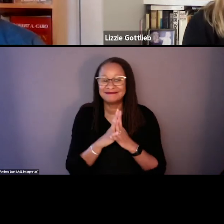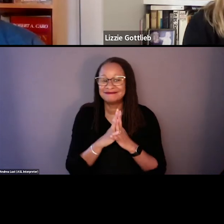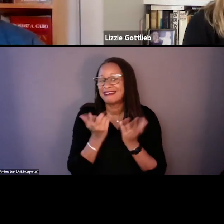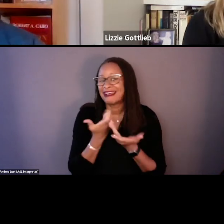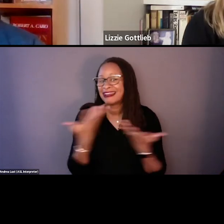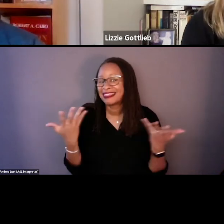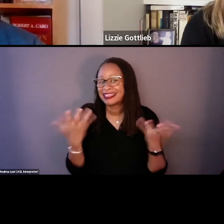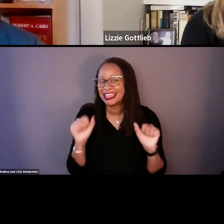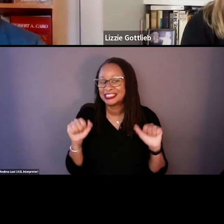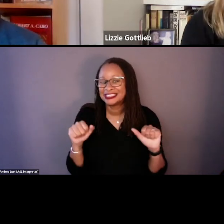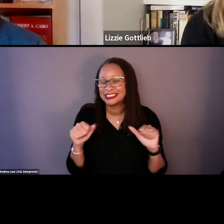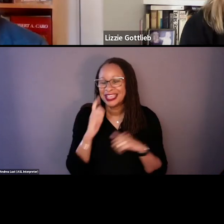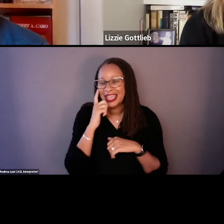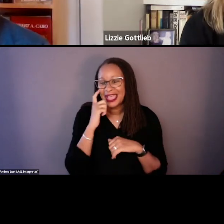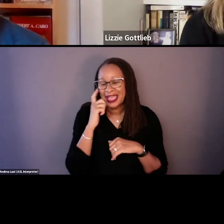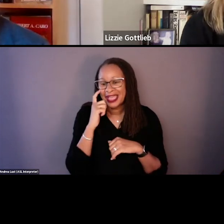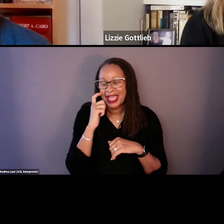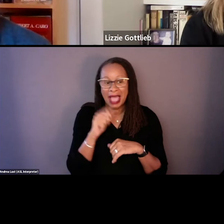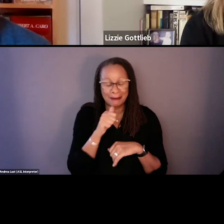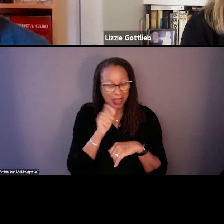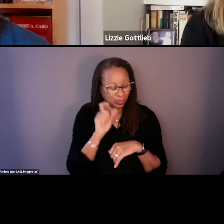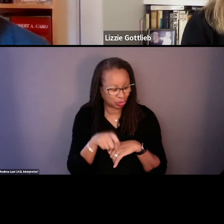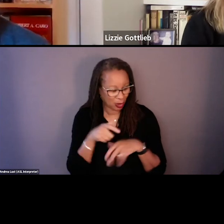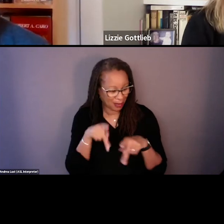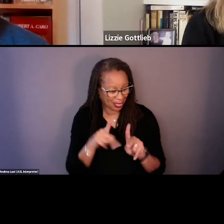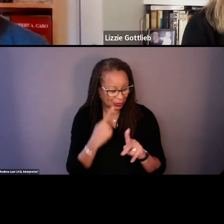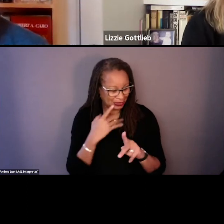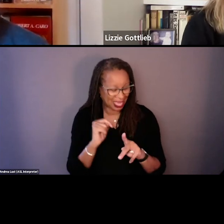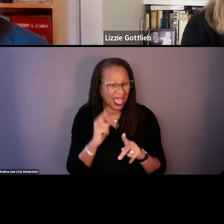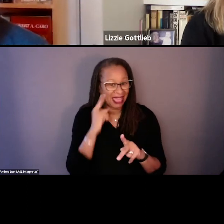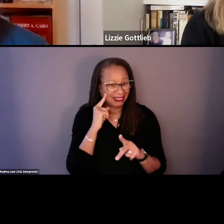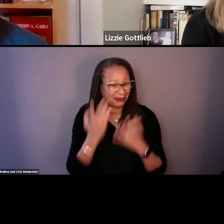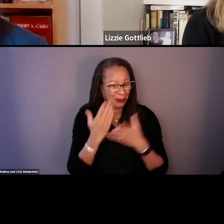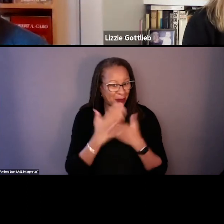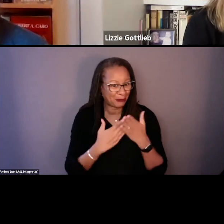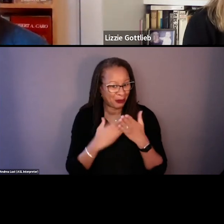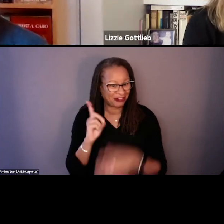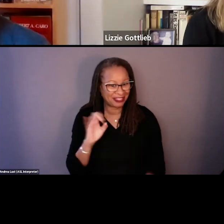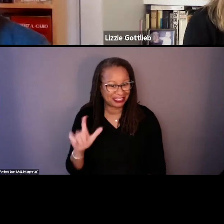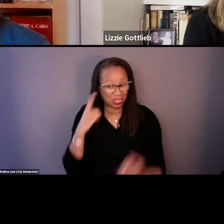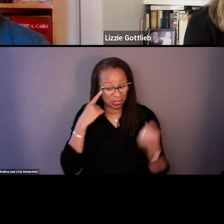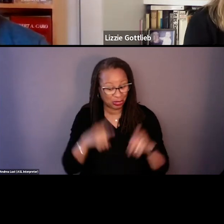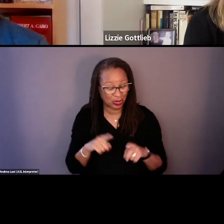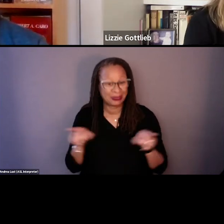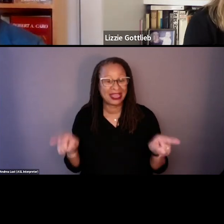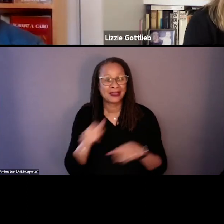I totally get it. Well, I mean, like for anybody who's making a biographical doc, what's your piece of advice to somebody who's,